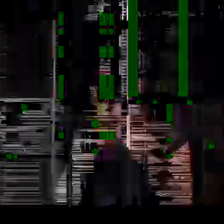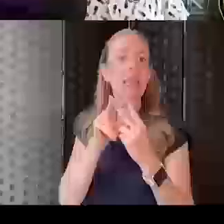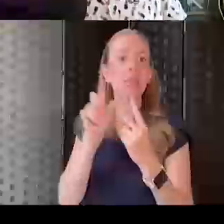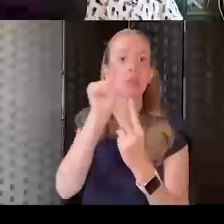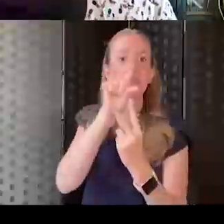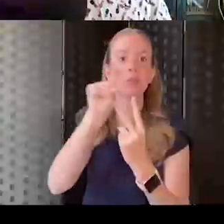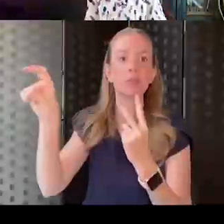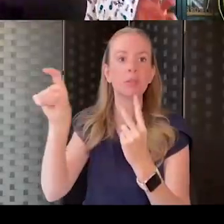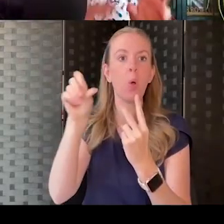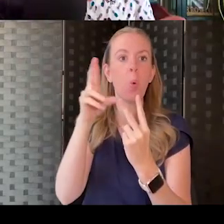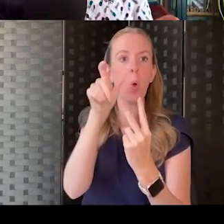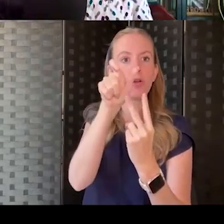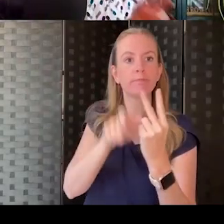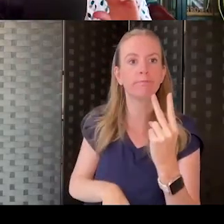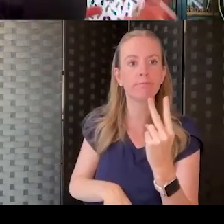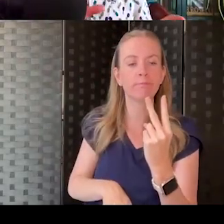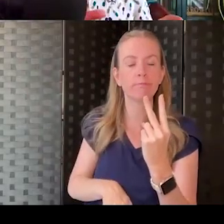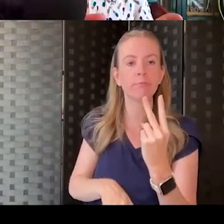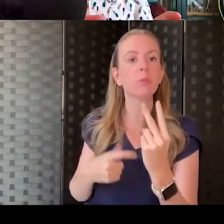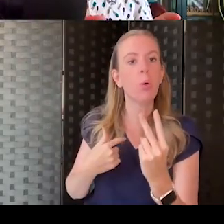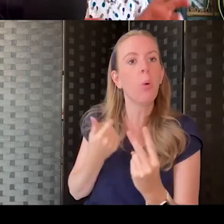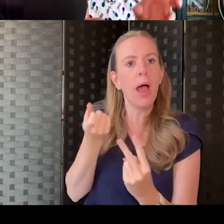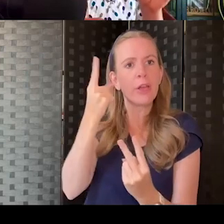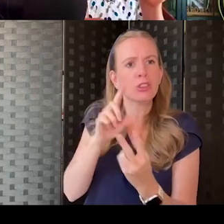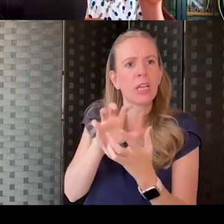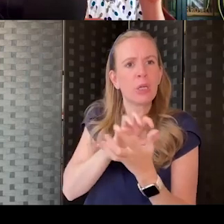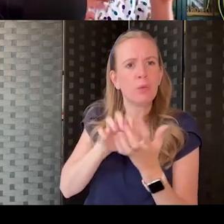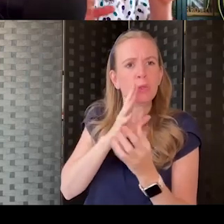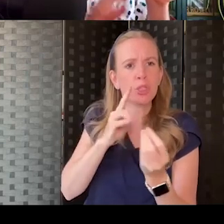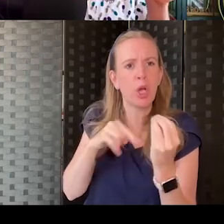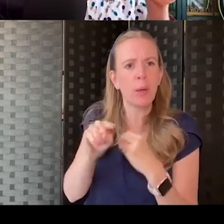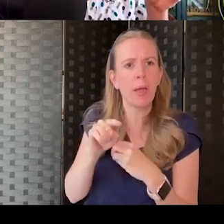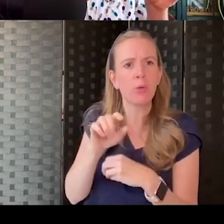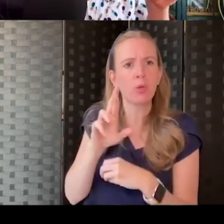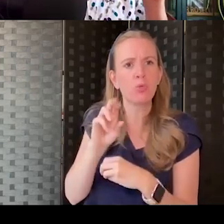row headers. And yes, I understand it is confusing to talk about a row header for column headers and